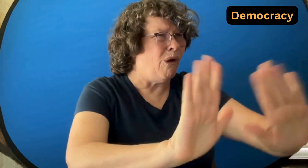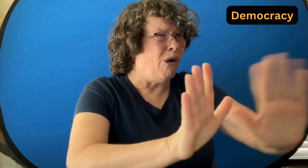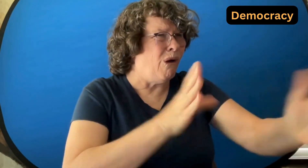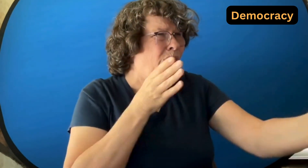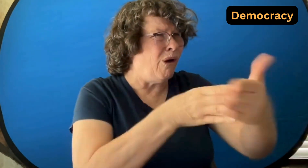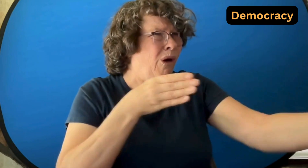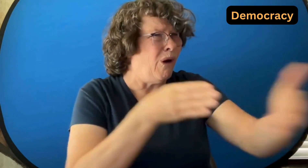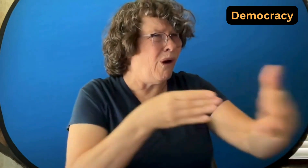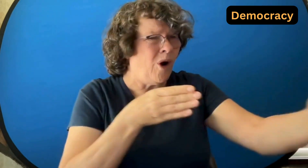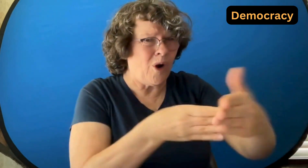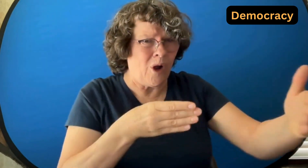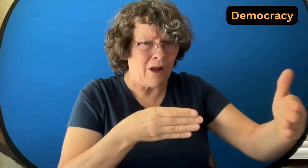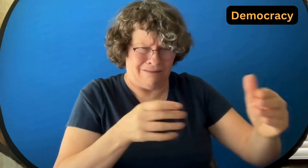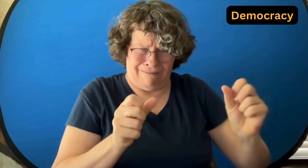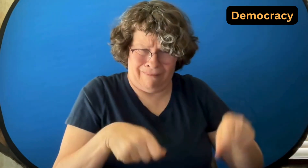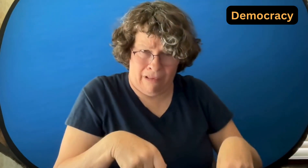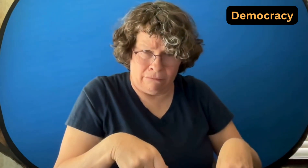and vote against it.